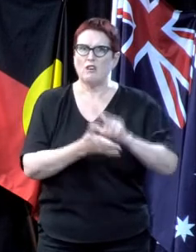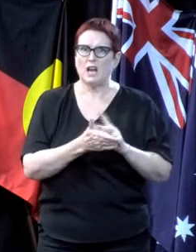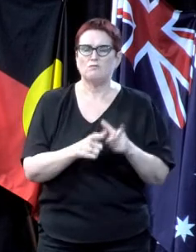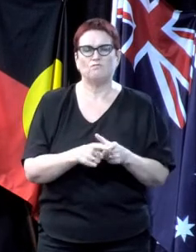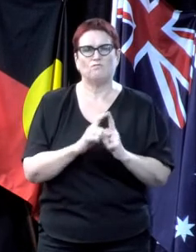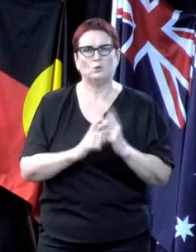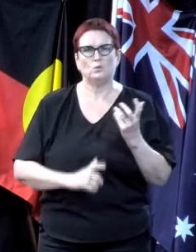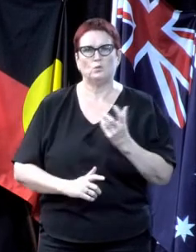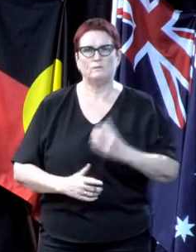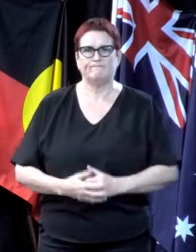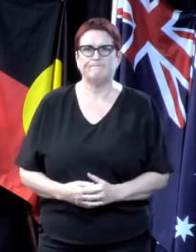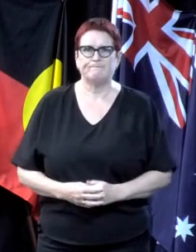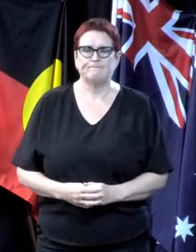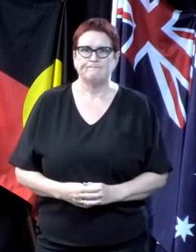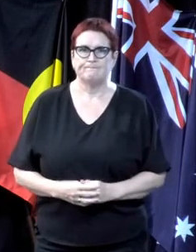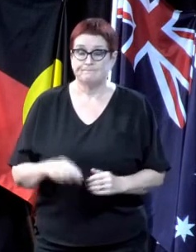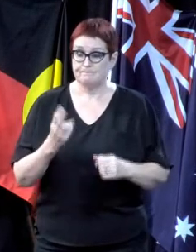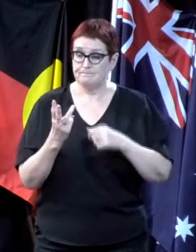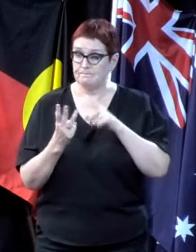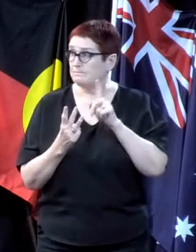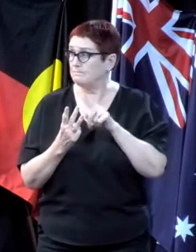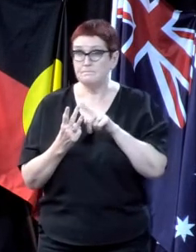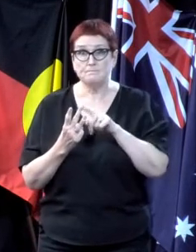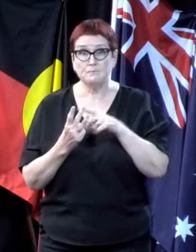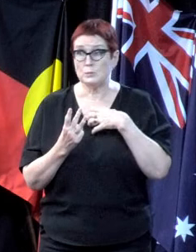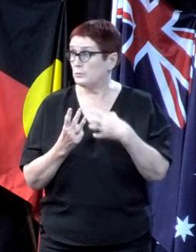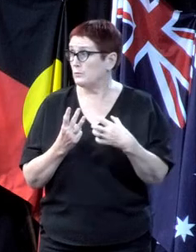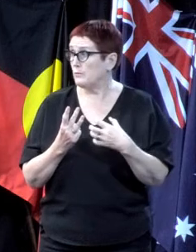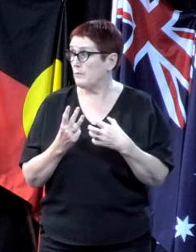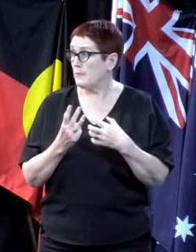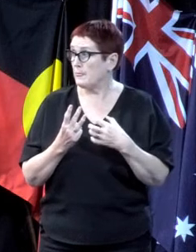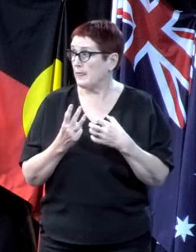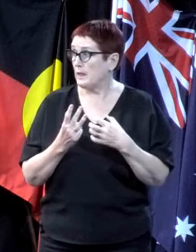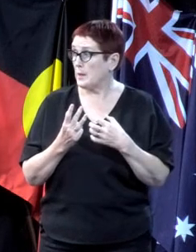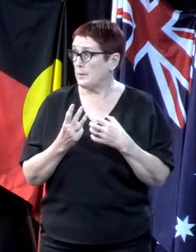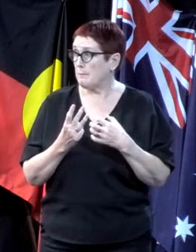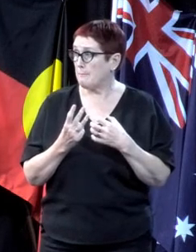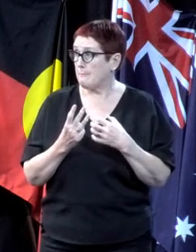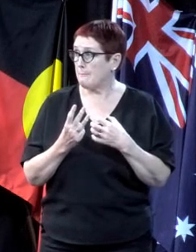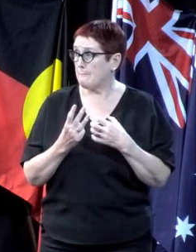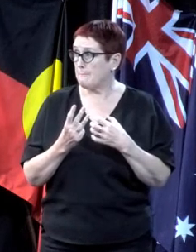Ms Prichard, anything further? I just think – and I think – I think Loren Swancutt brought it up